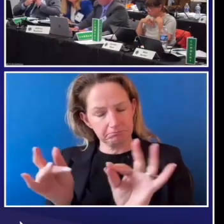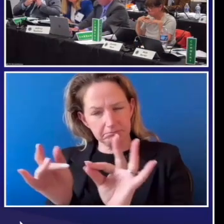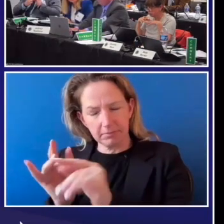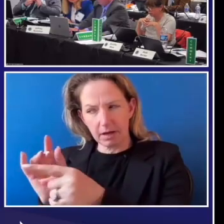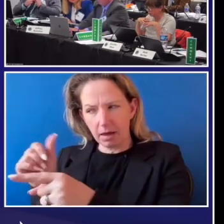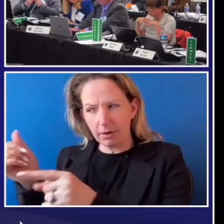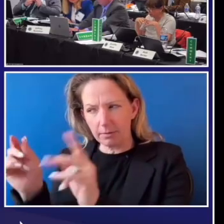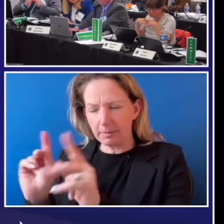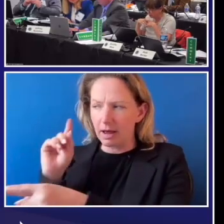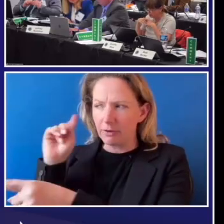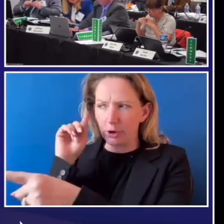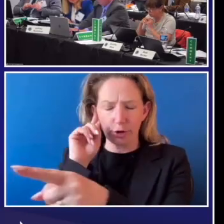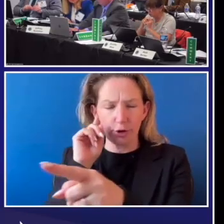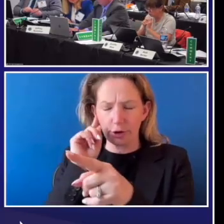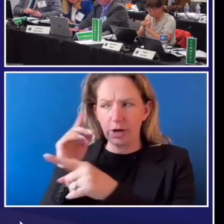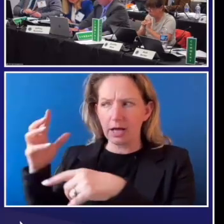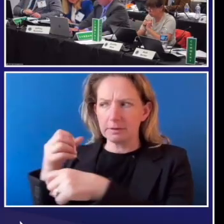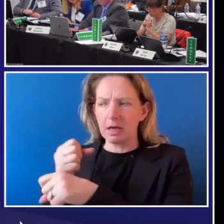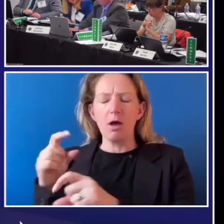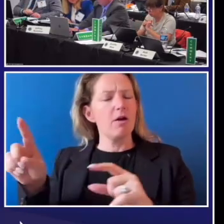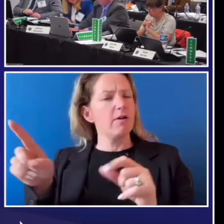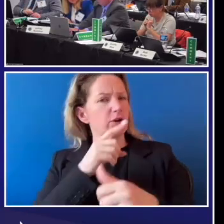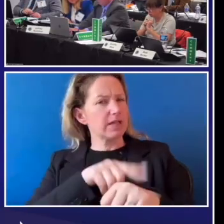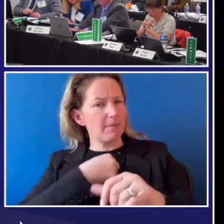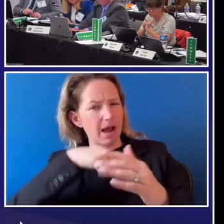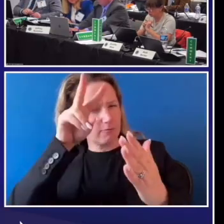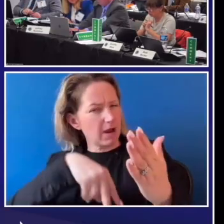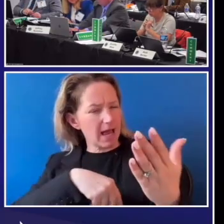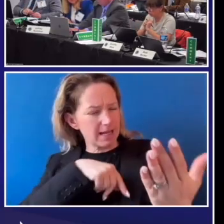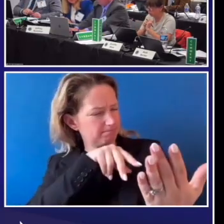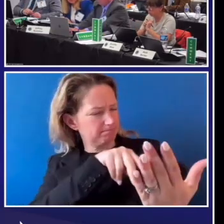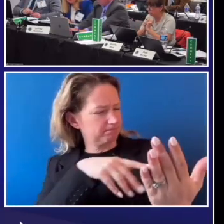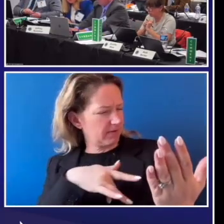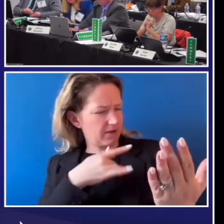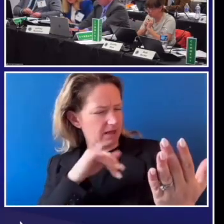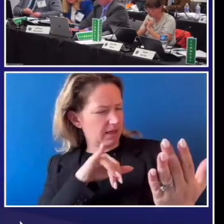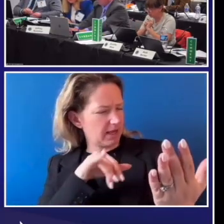read it, when I read it, I wasn't quite sure what it was intended to um, mitigate against.